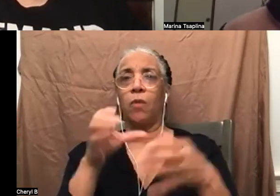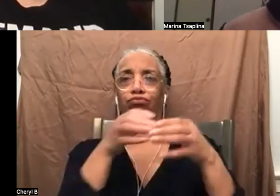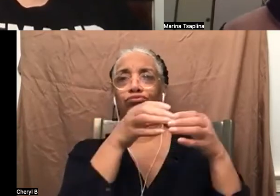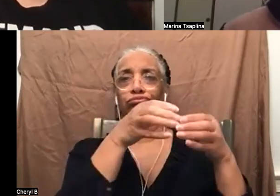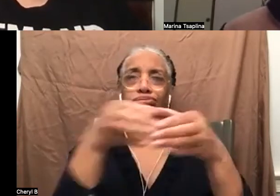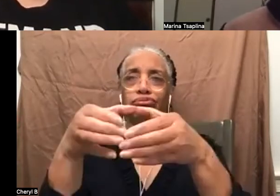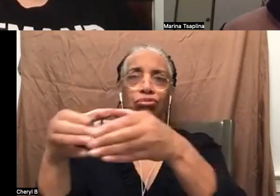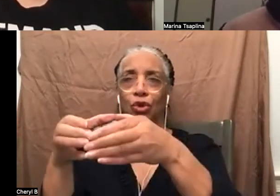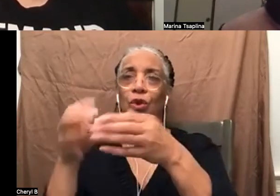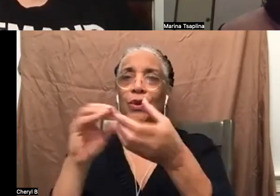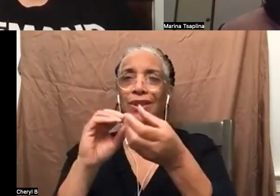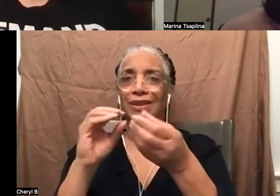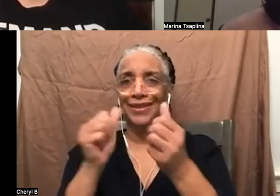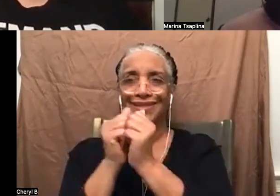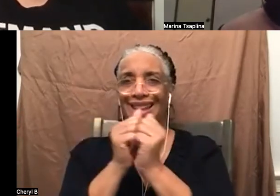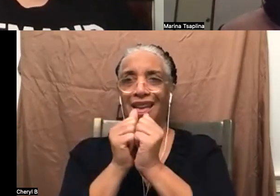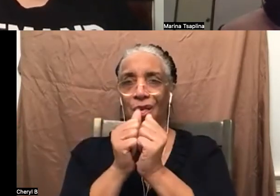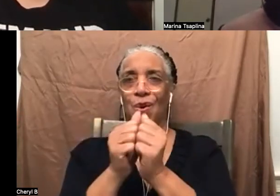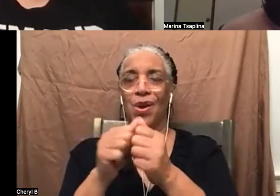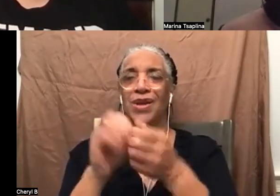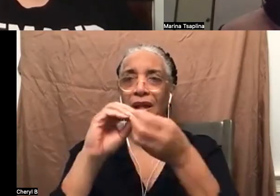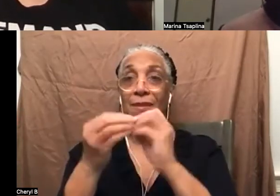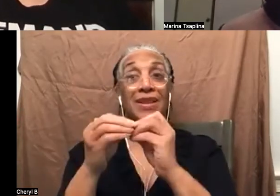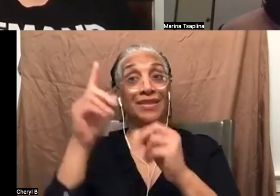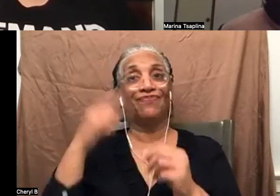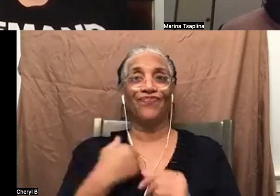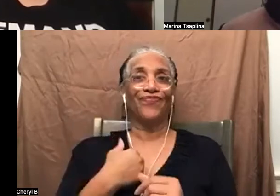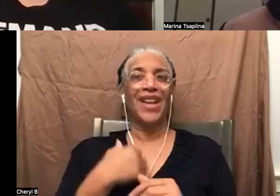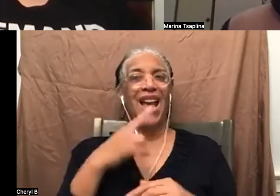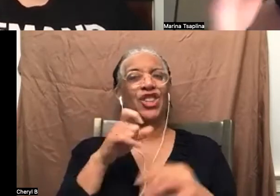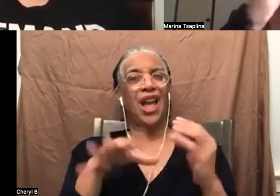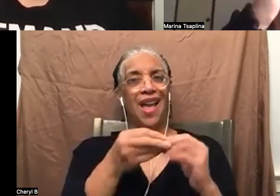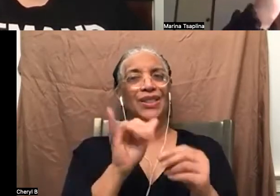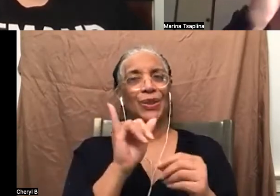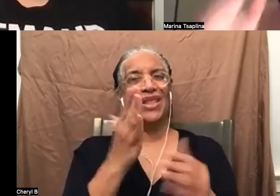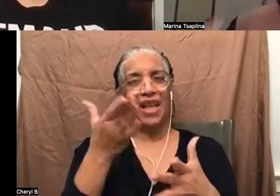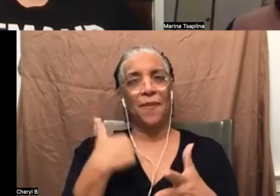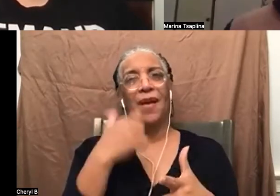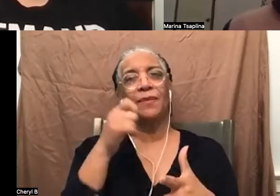I should also add as well because this is something I am trying to talk more about,